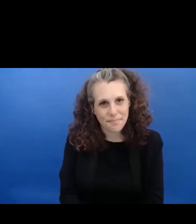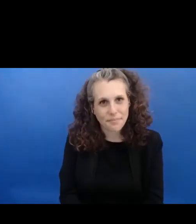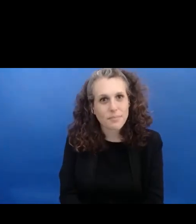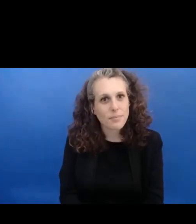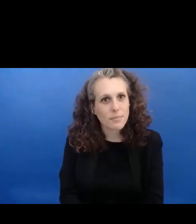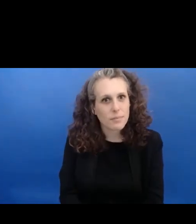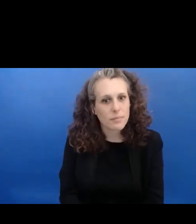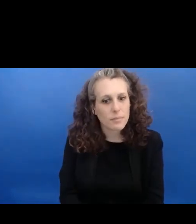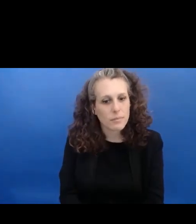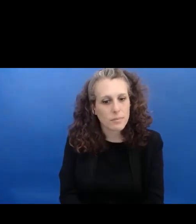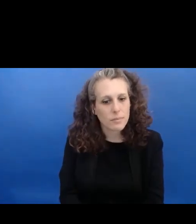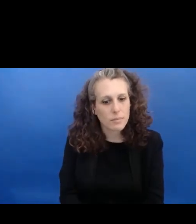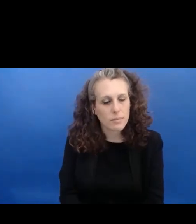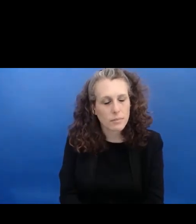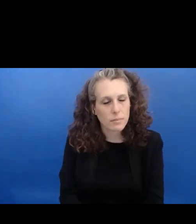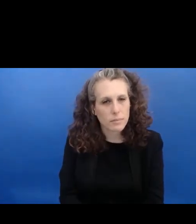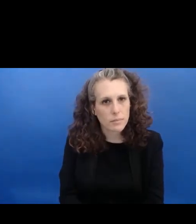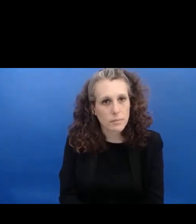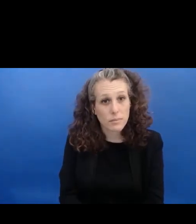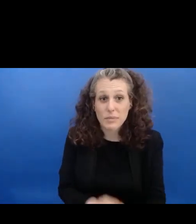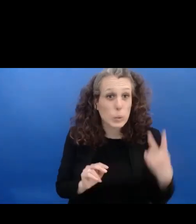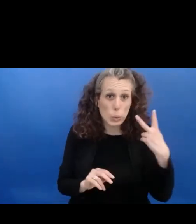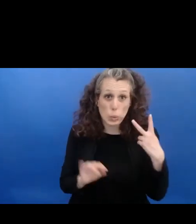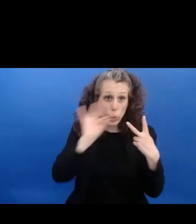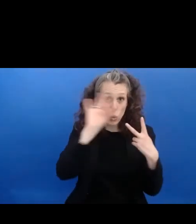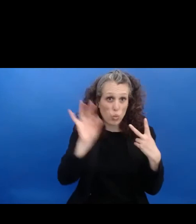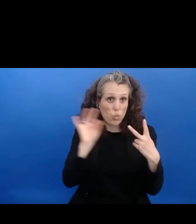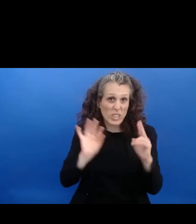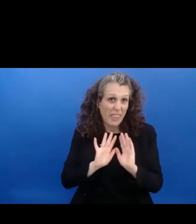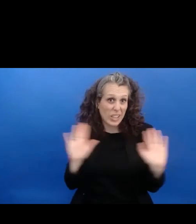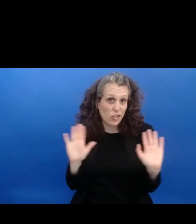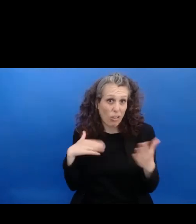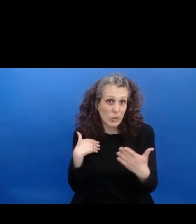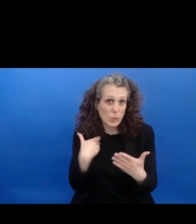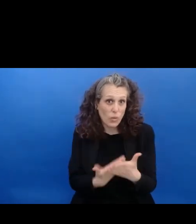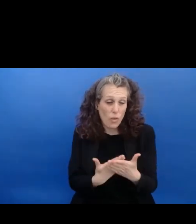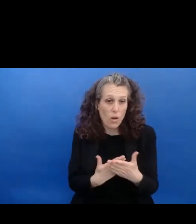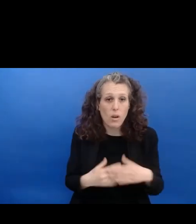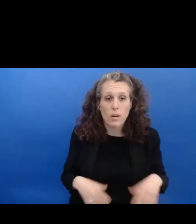and those are the questions that we have at this time i imagine that this is feeding a broader a